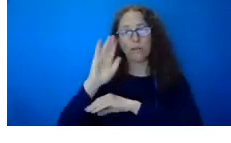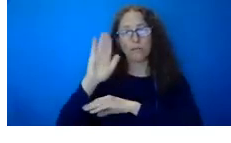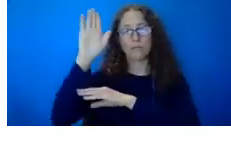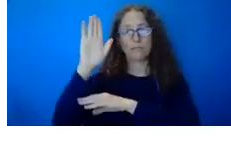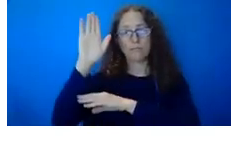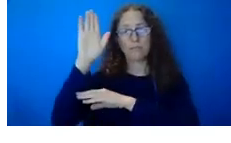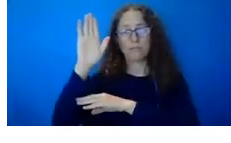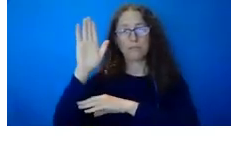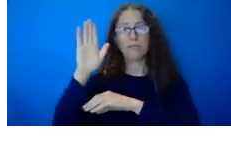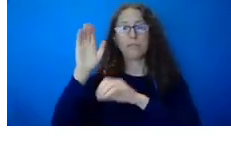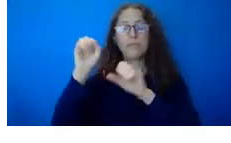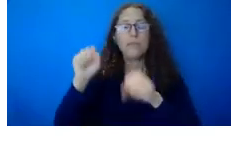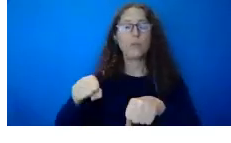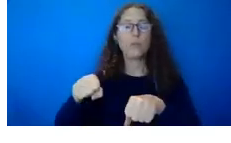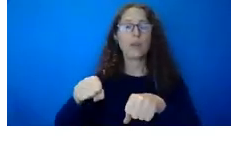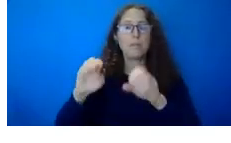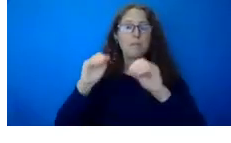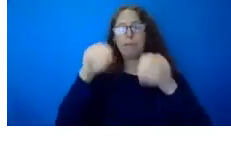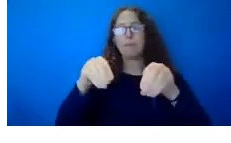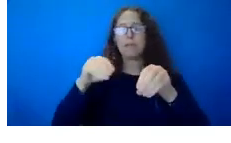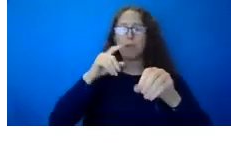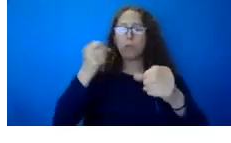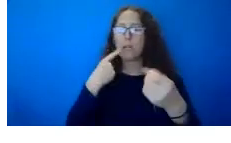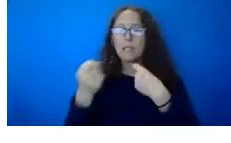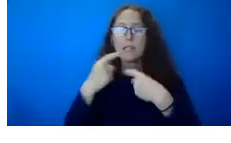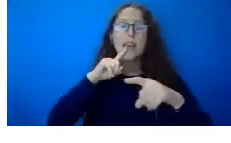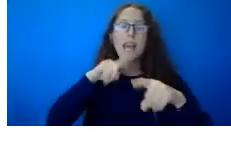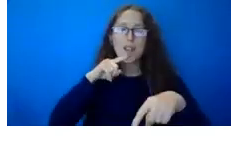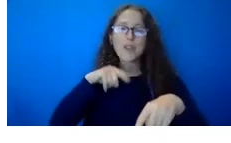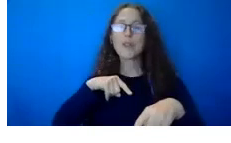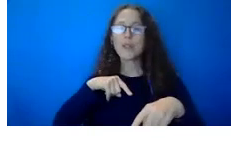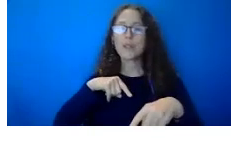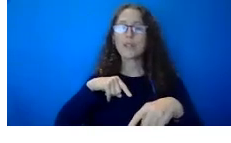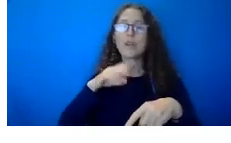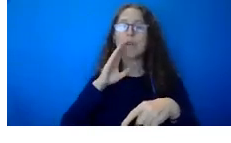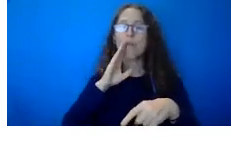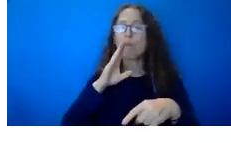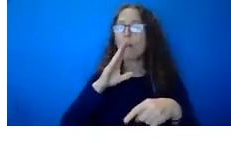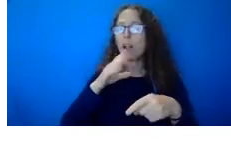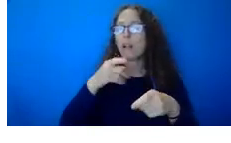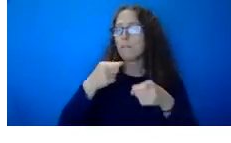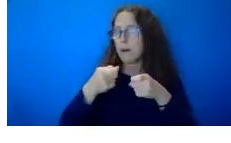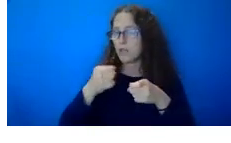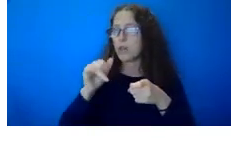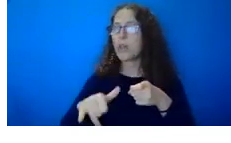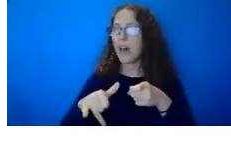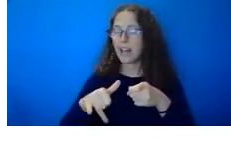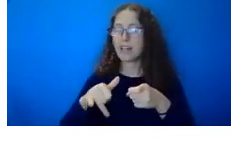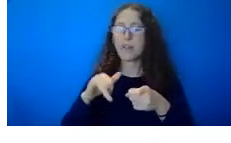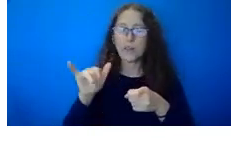. YOU CAN ADJUST THAT, YOU CAN CHAT WITH PANELISTS AND RAISING YOUR HAND IS PROBABLY THE BIG ONE TO BE ABLE TO